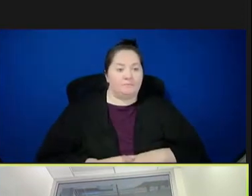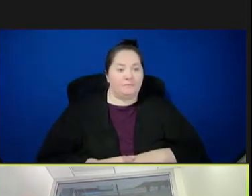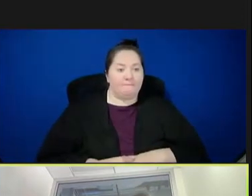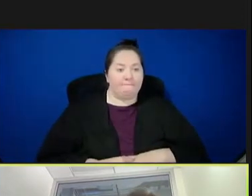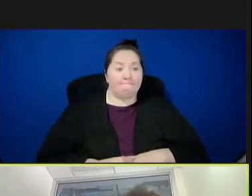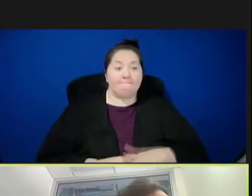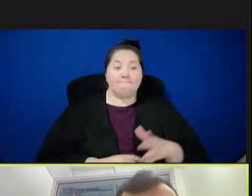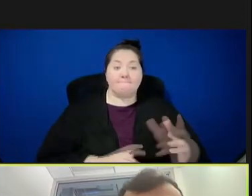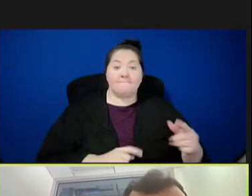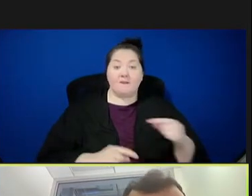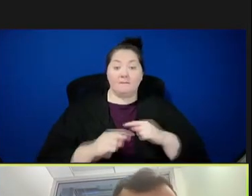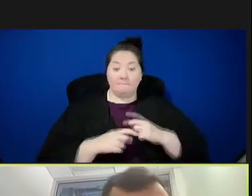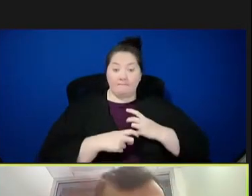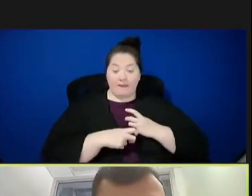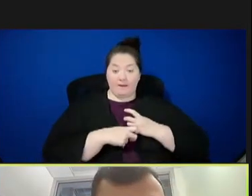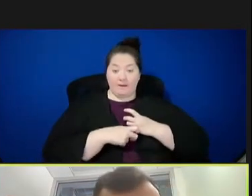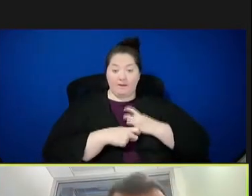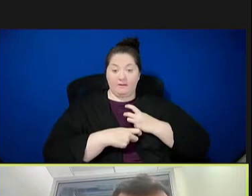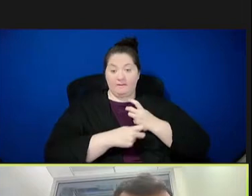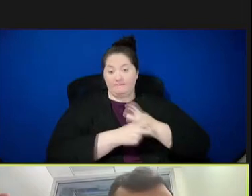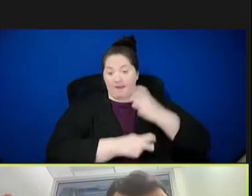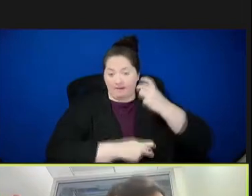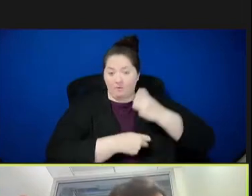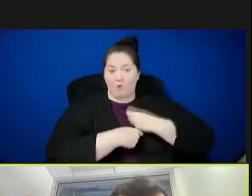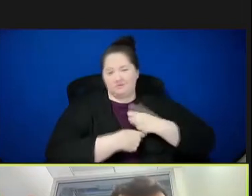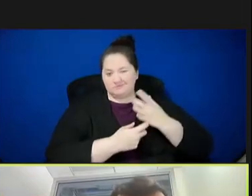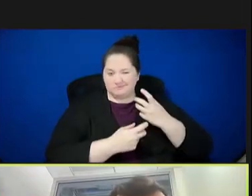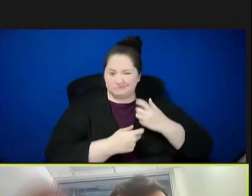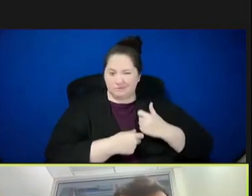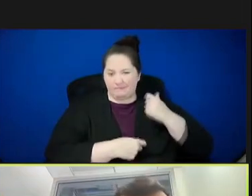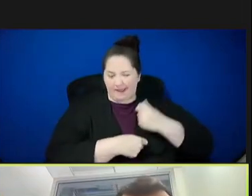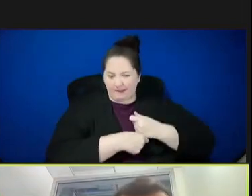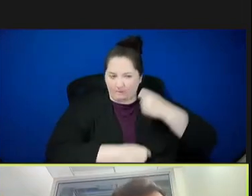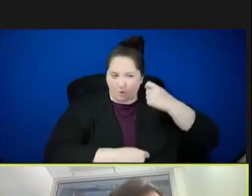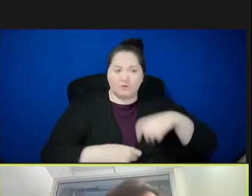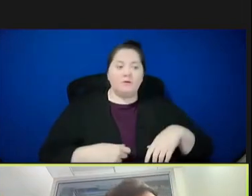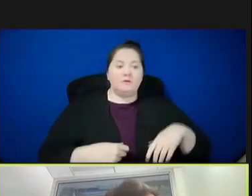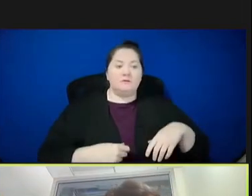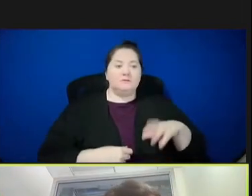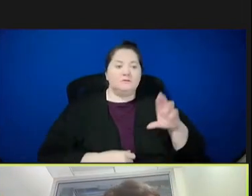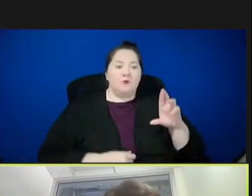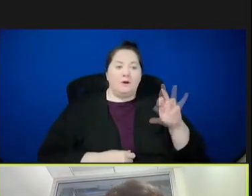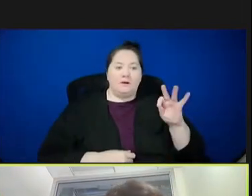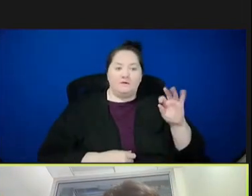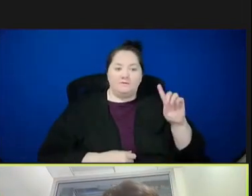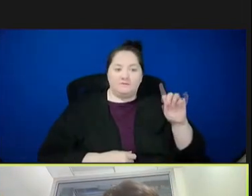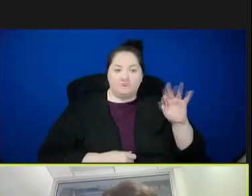the backbone generation, so at the cutting edge is RF diffusion, right? And so at the bottom here,